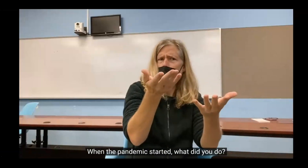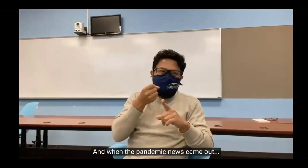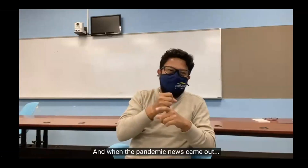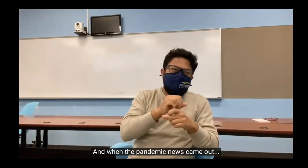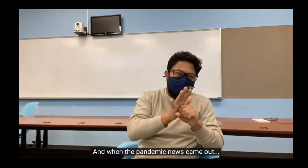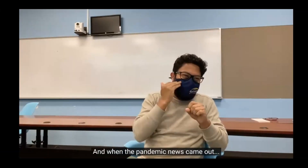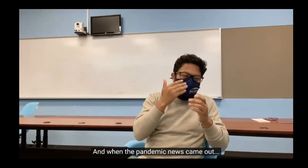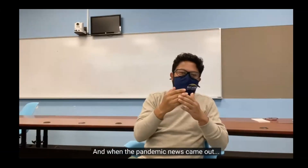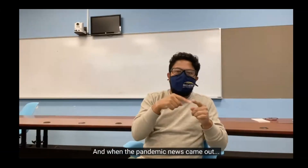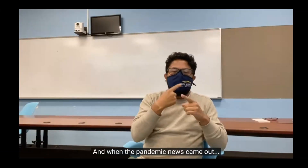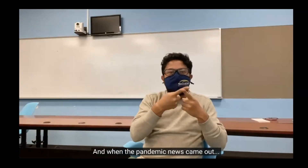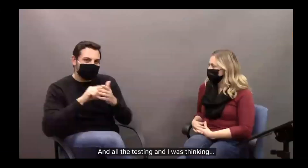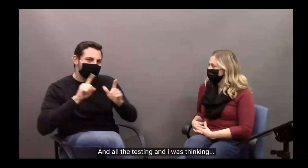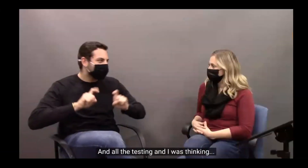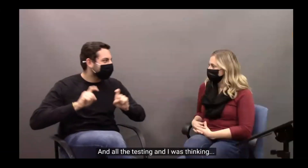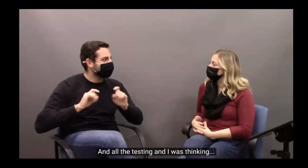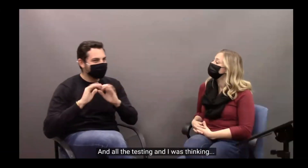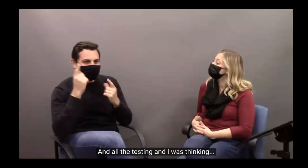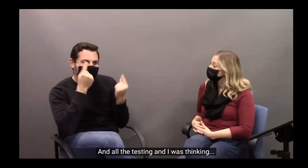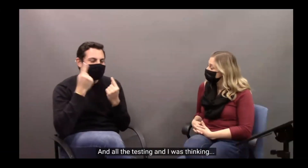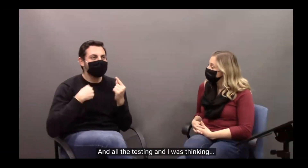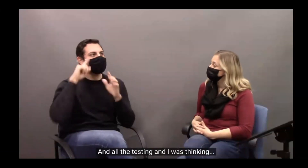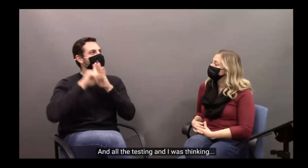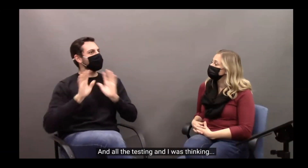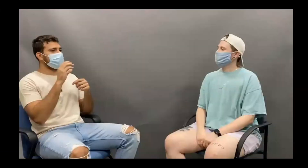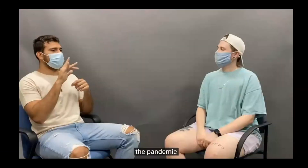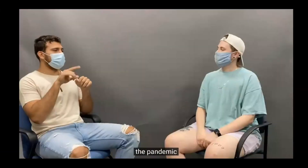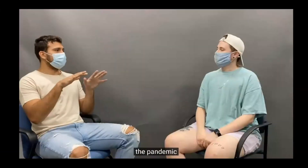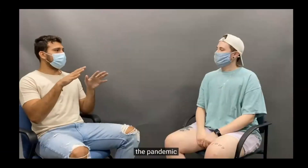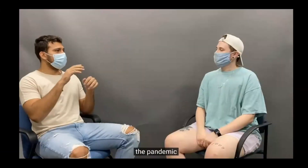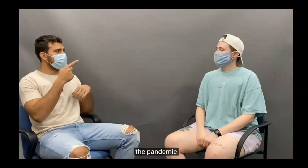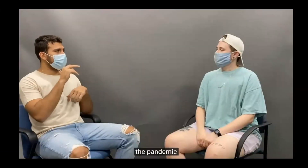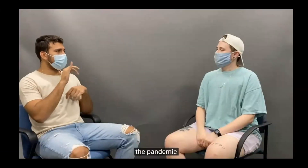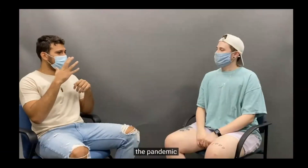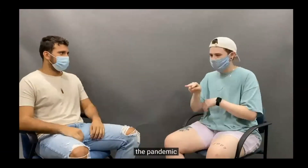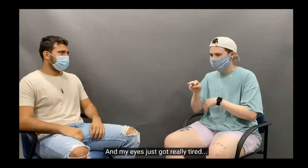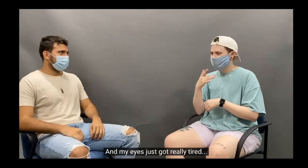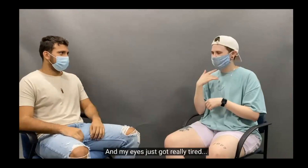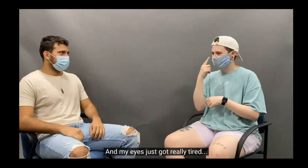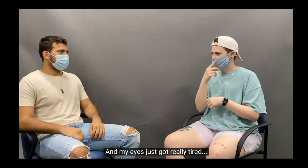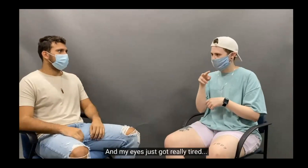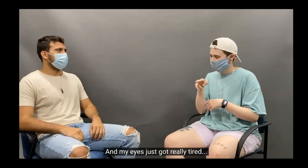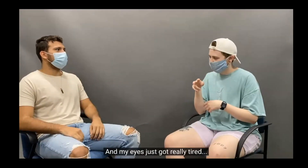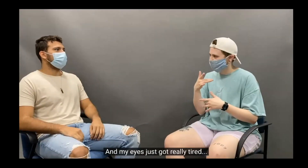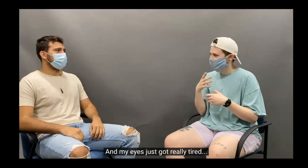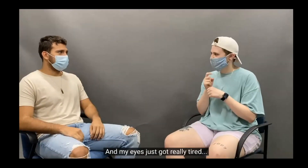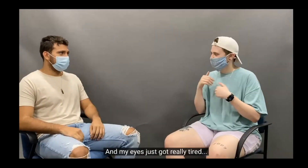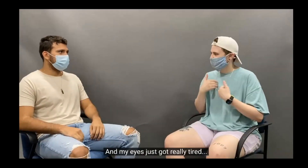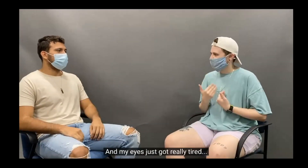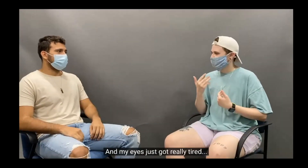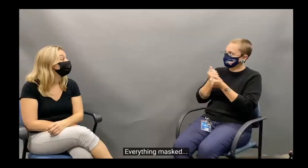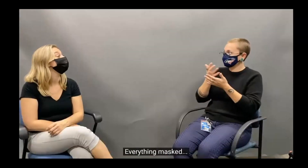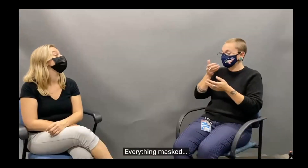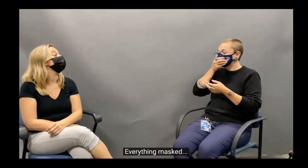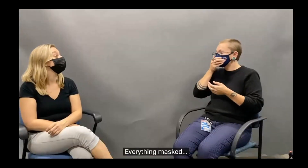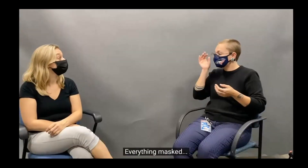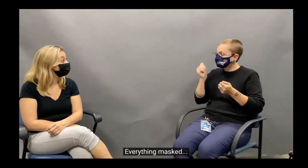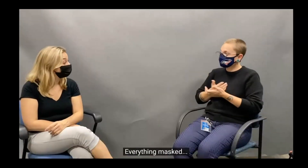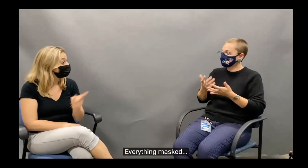And when the pandemic news came out... And all the testing and I was thinking... the pandemic And my eyes just got really tired... Everything masked...